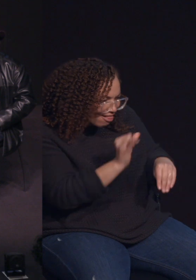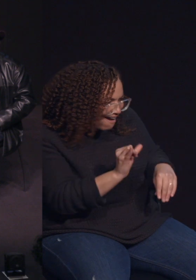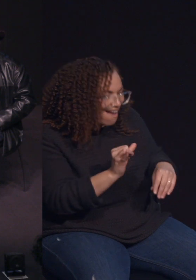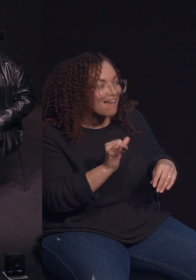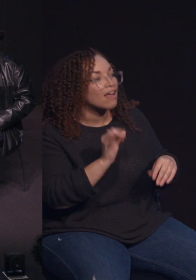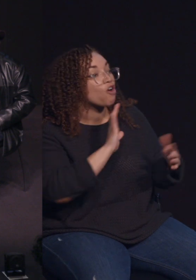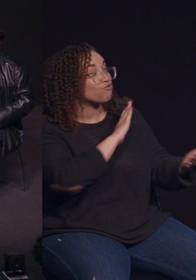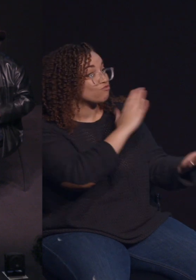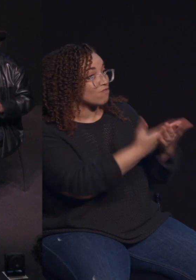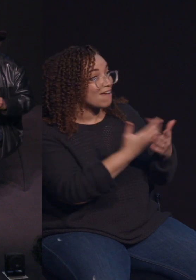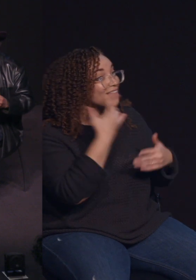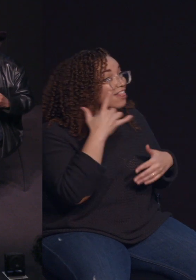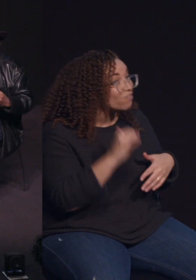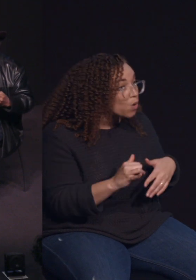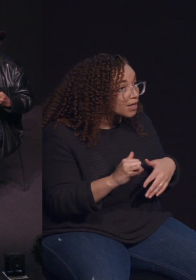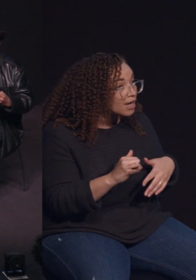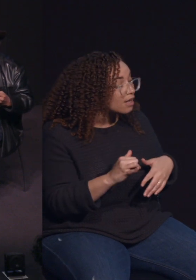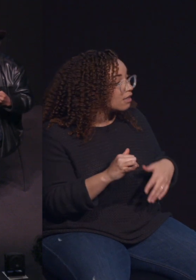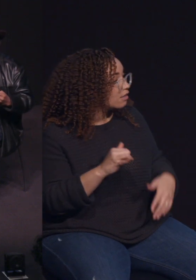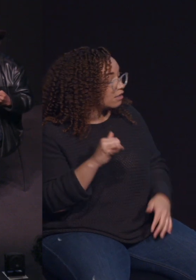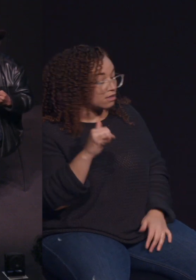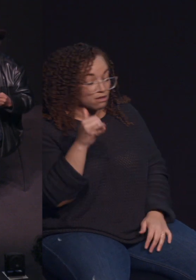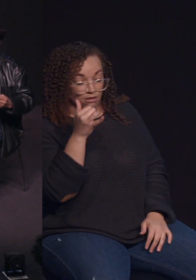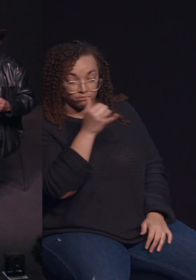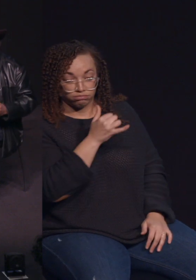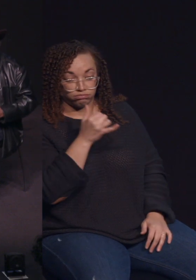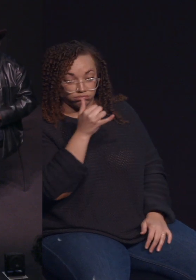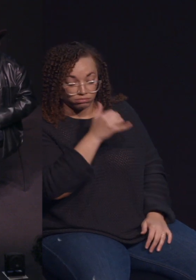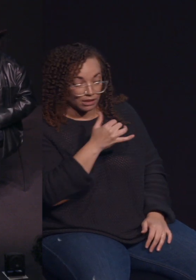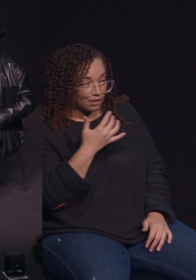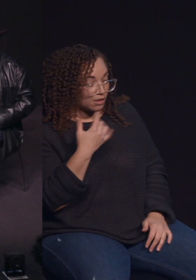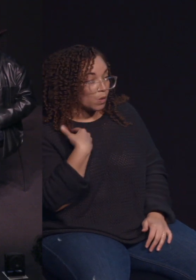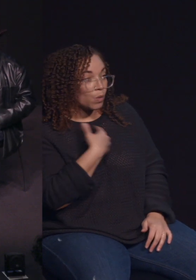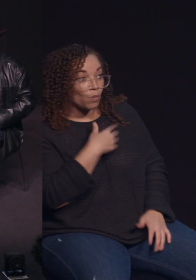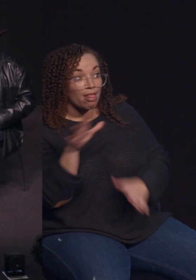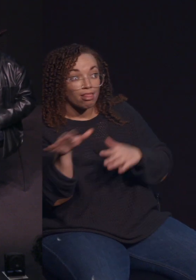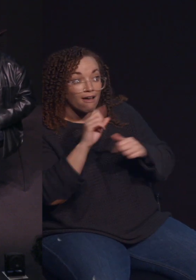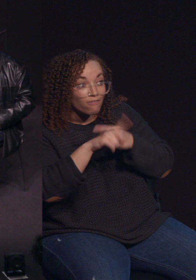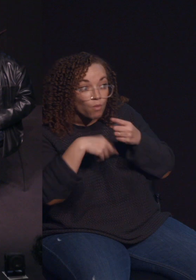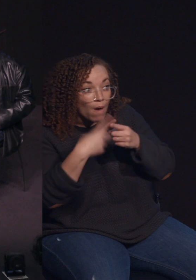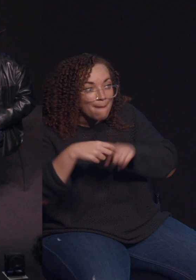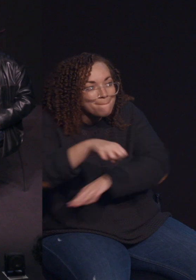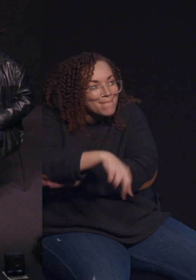railroad, incidentally, I mean, we left at midnight.